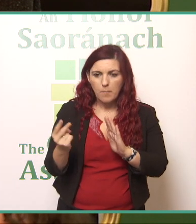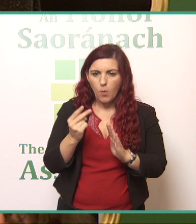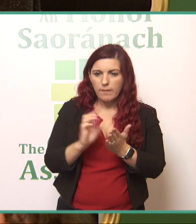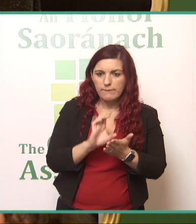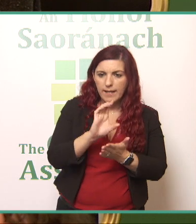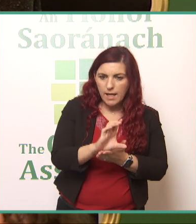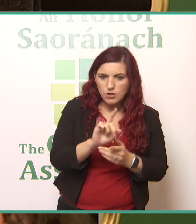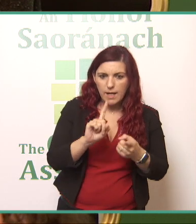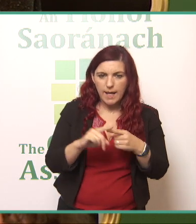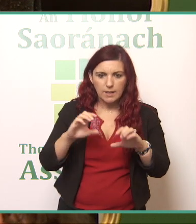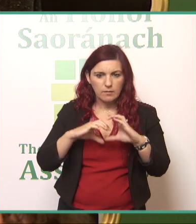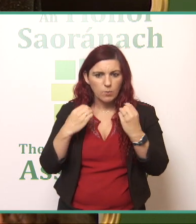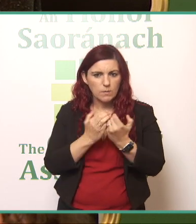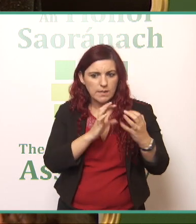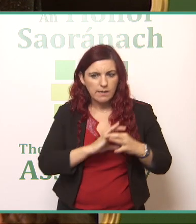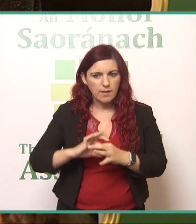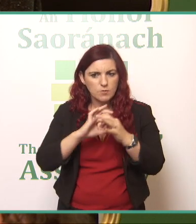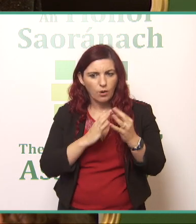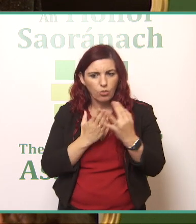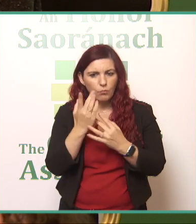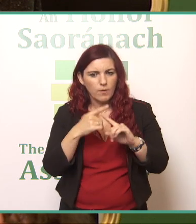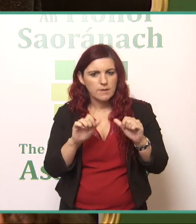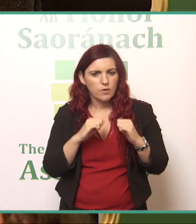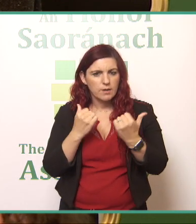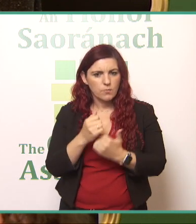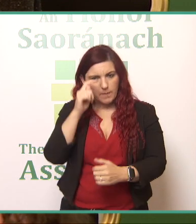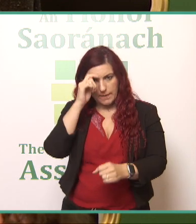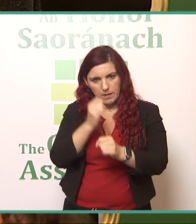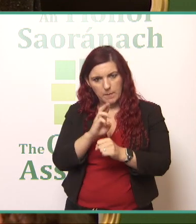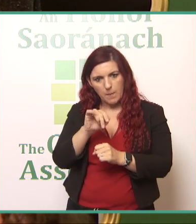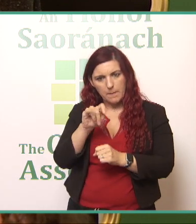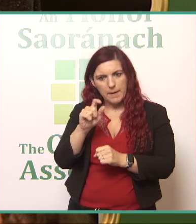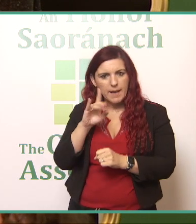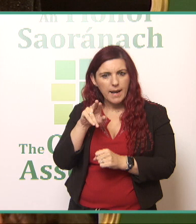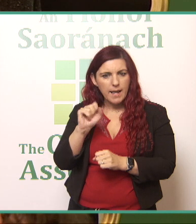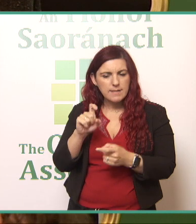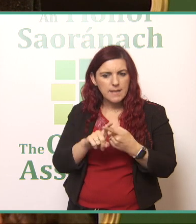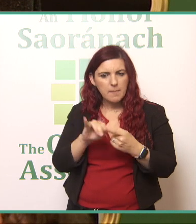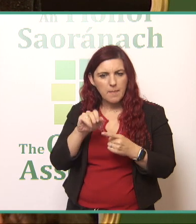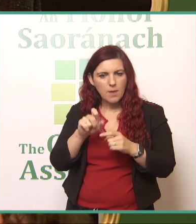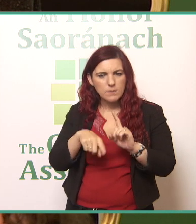to communication for collaboration across agencies regarding peat lens and bio diversity thank you